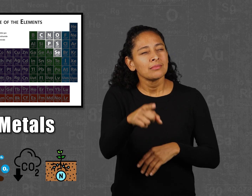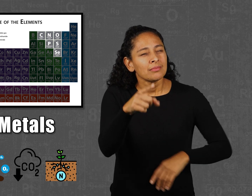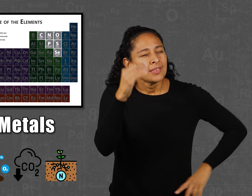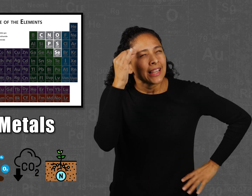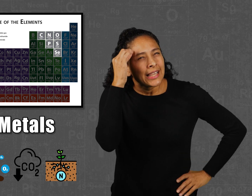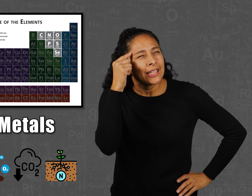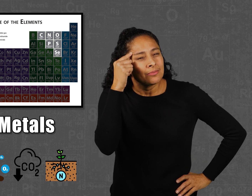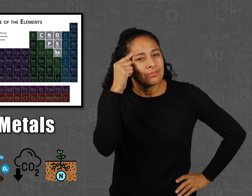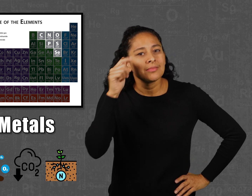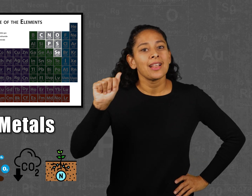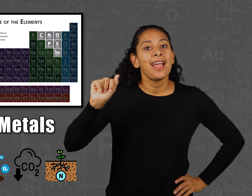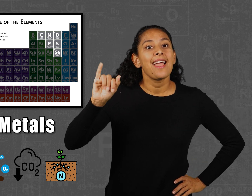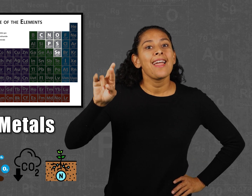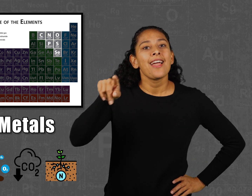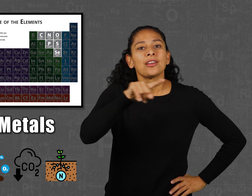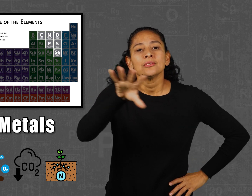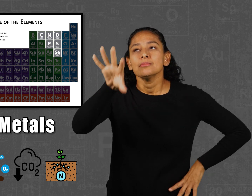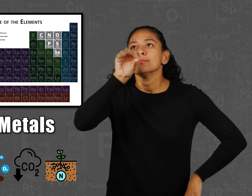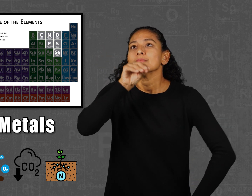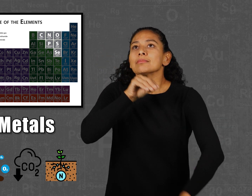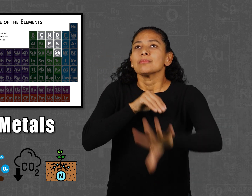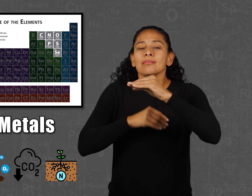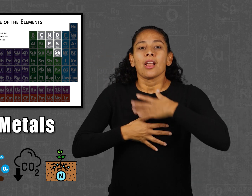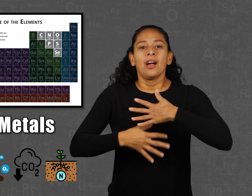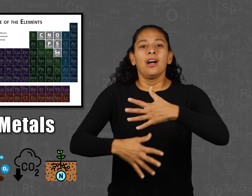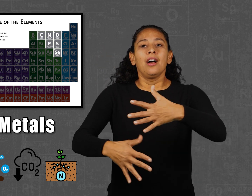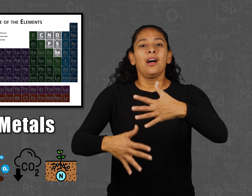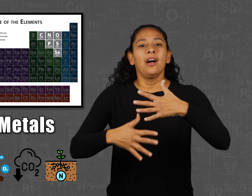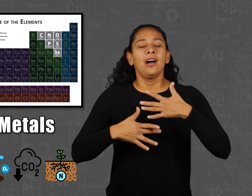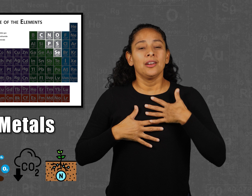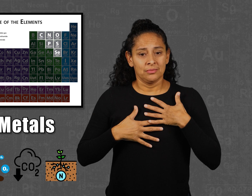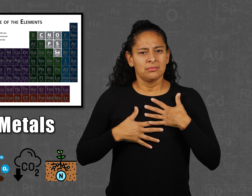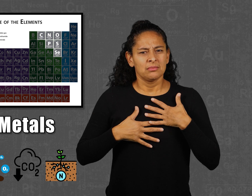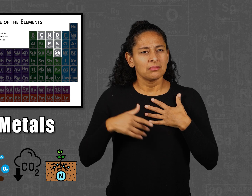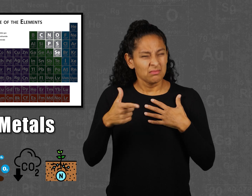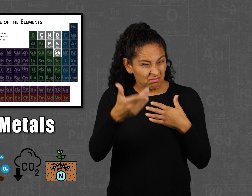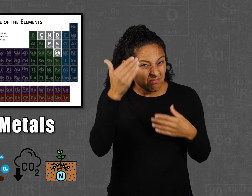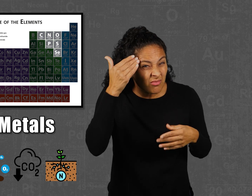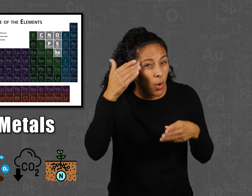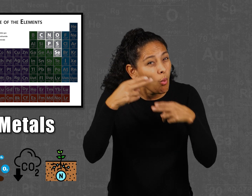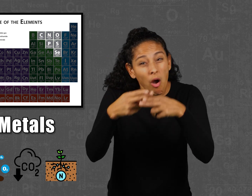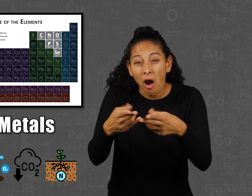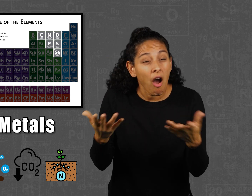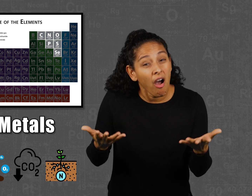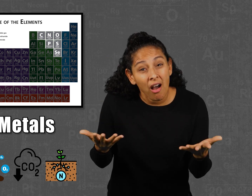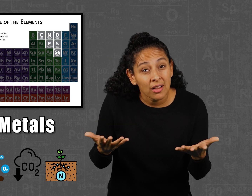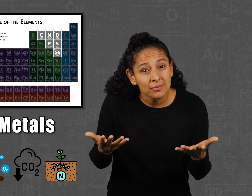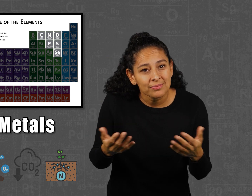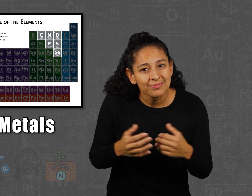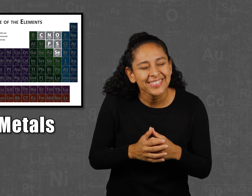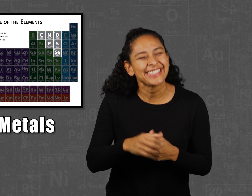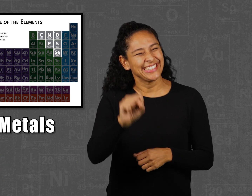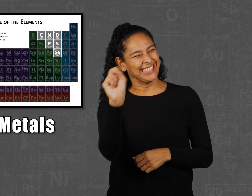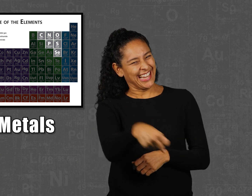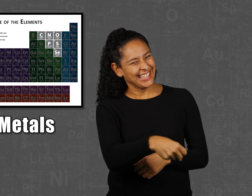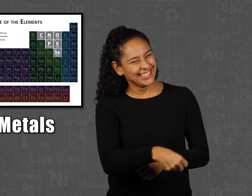Think of the air we breathe- do you know what that’s called? Yes!